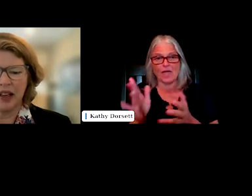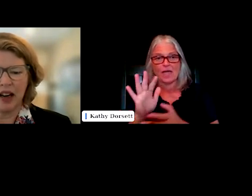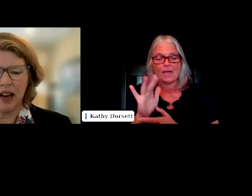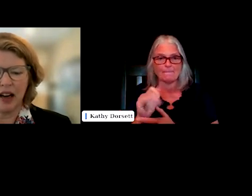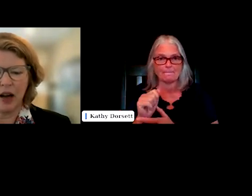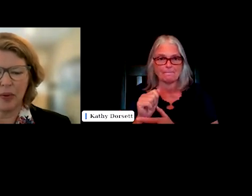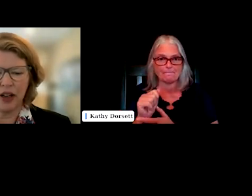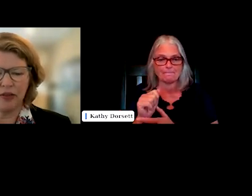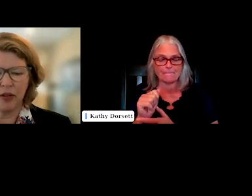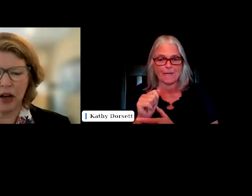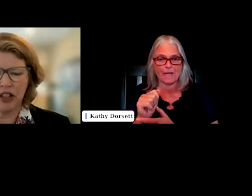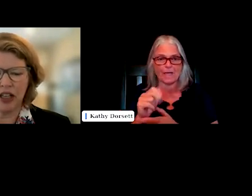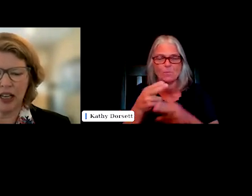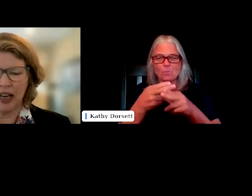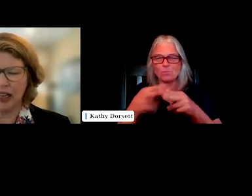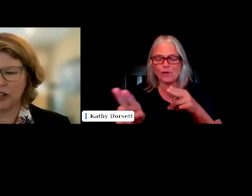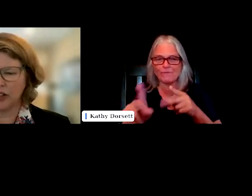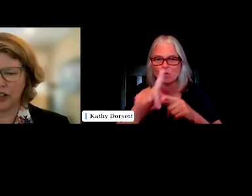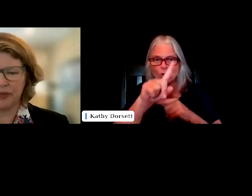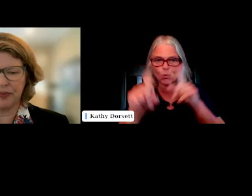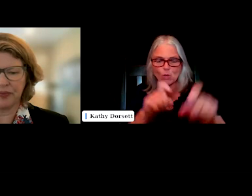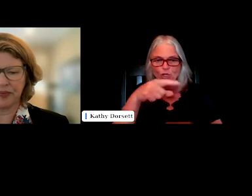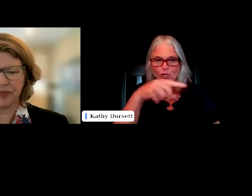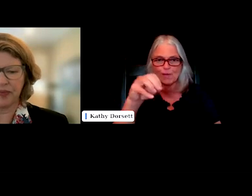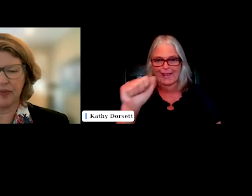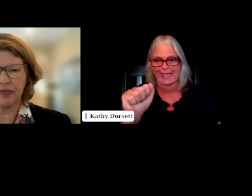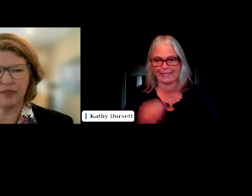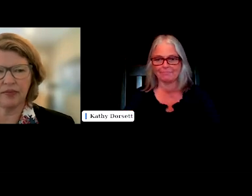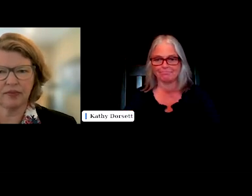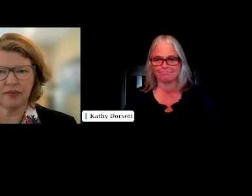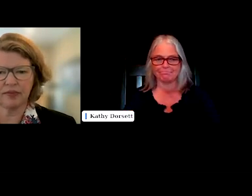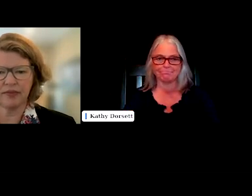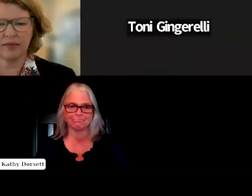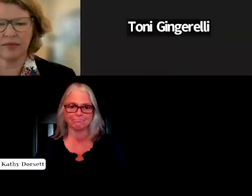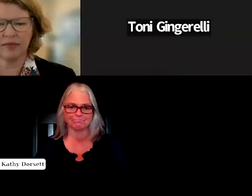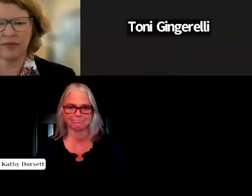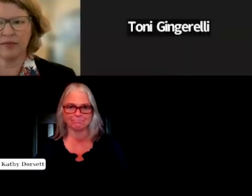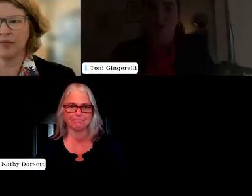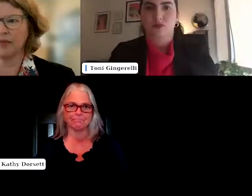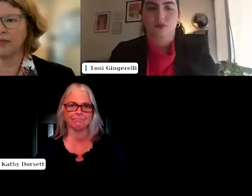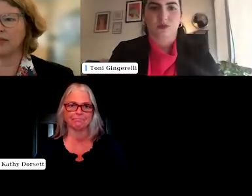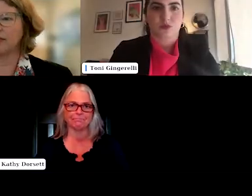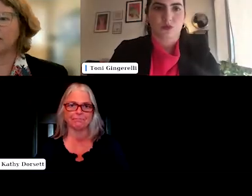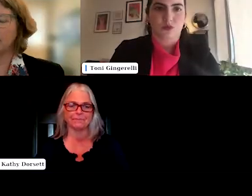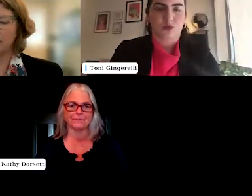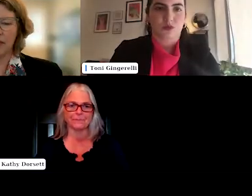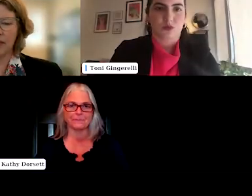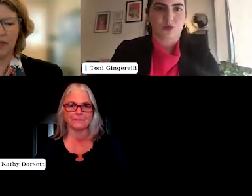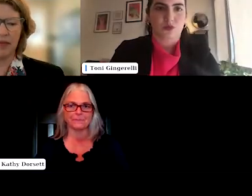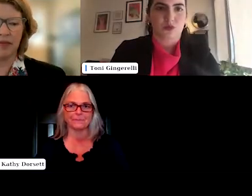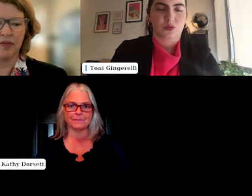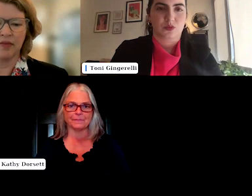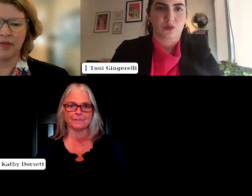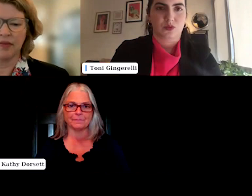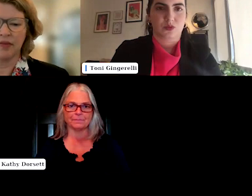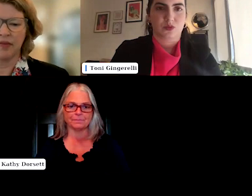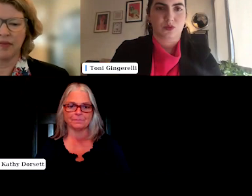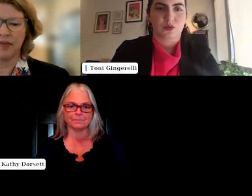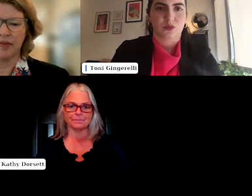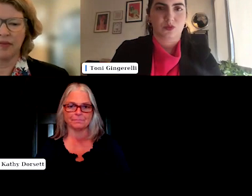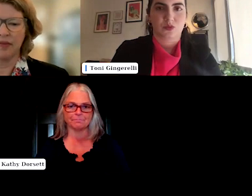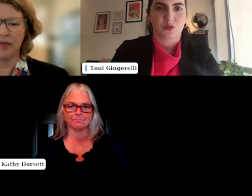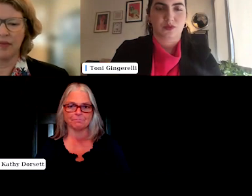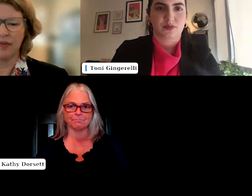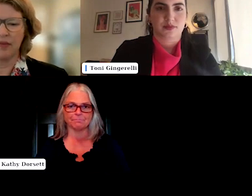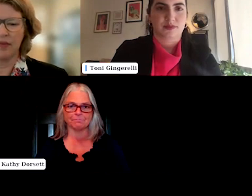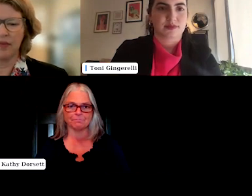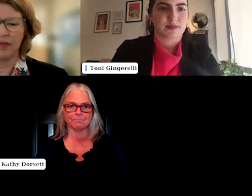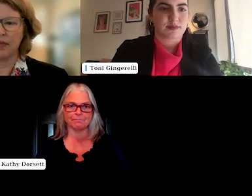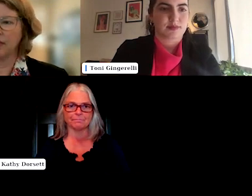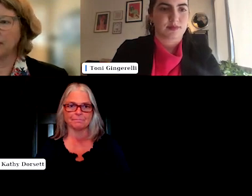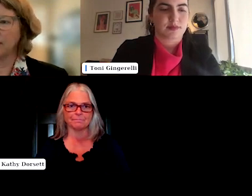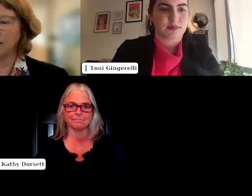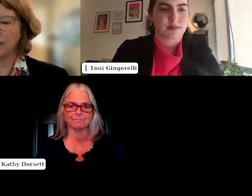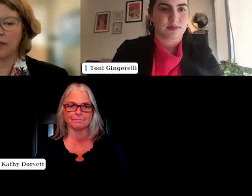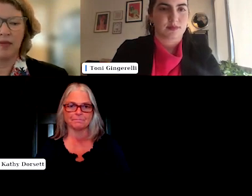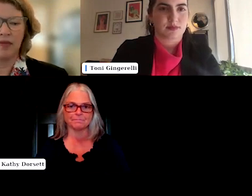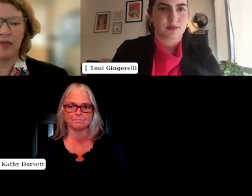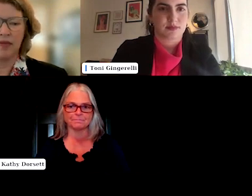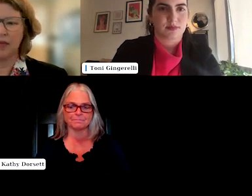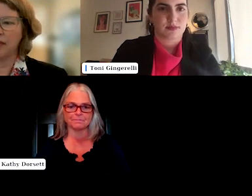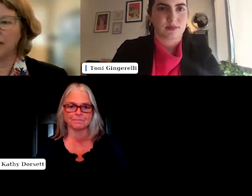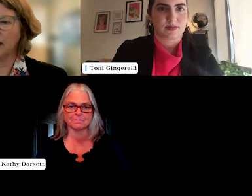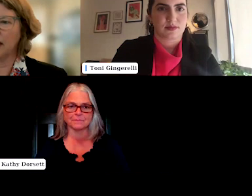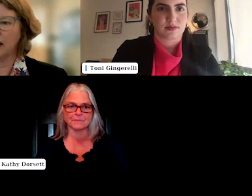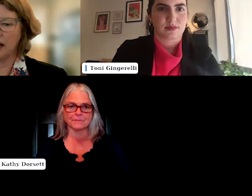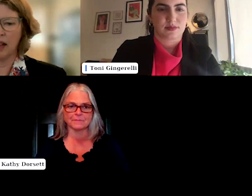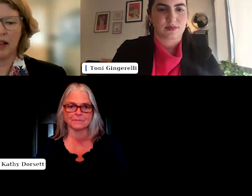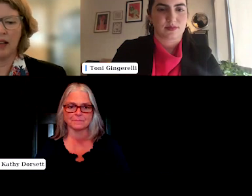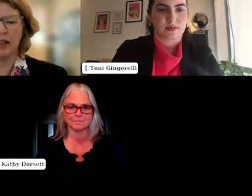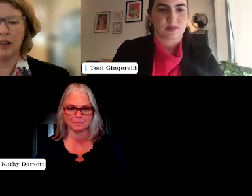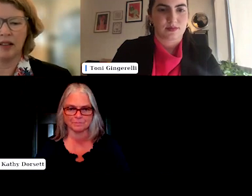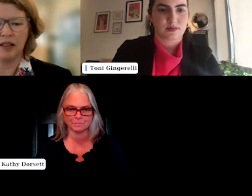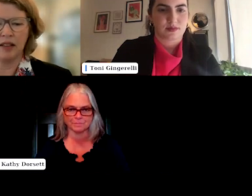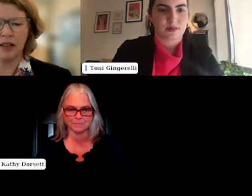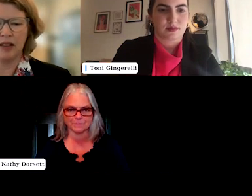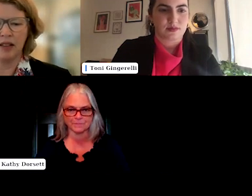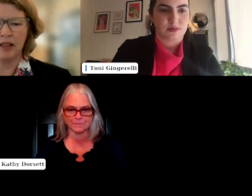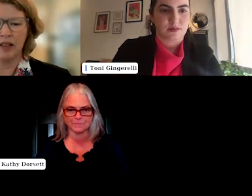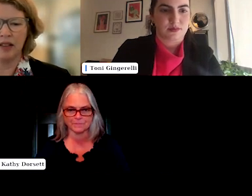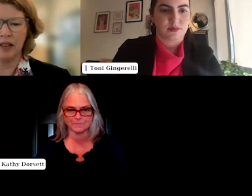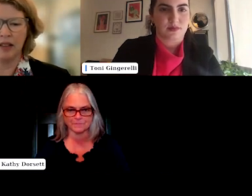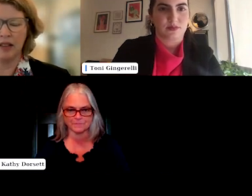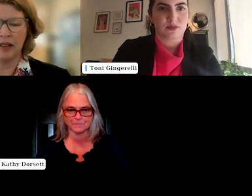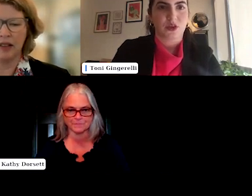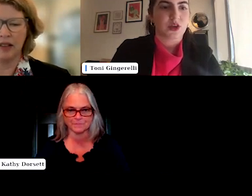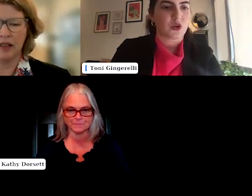A brief question and answer.